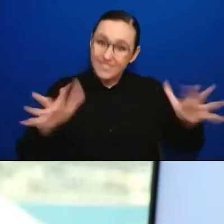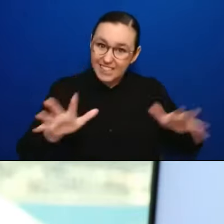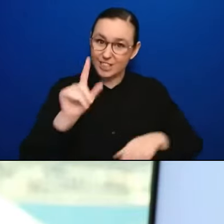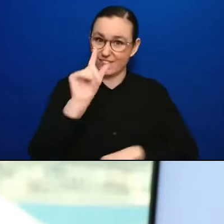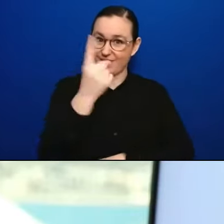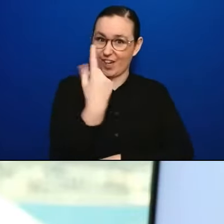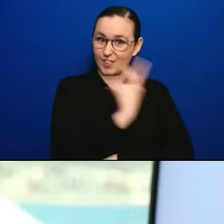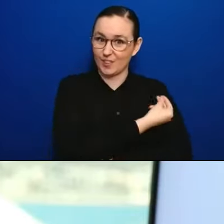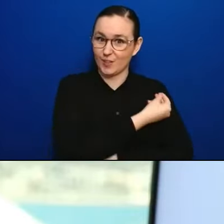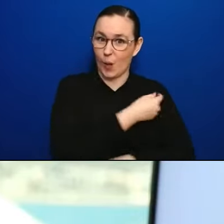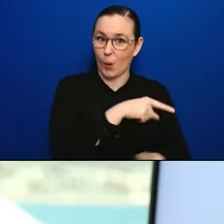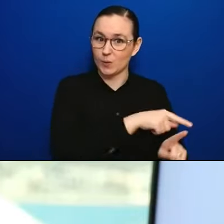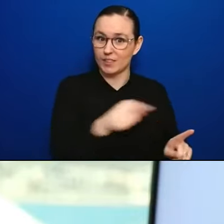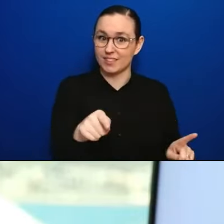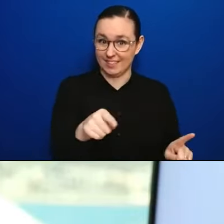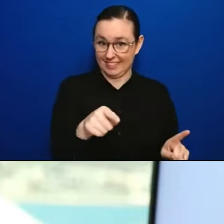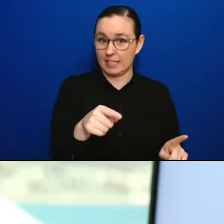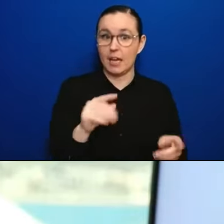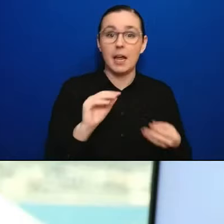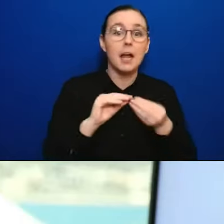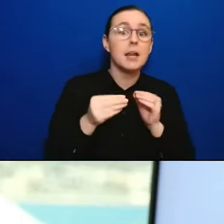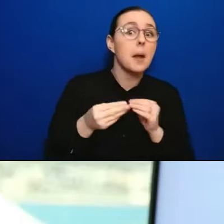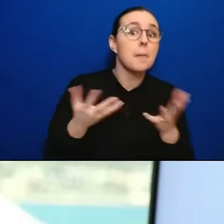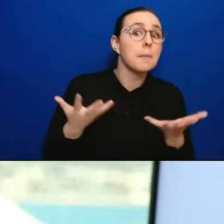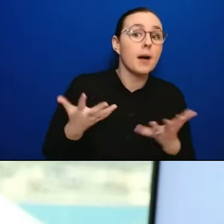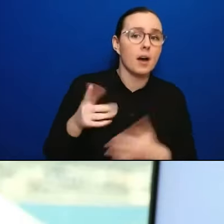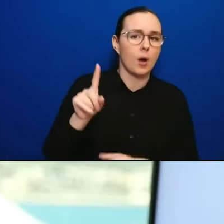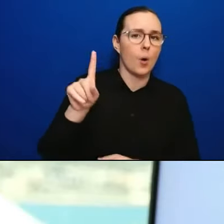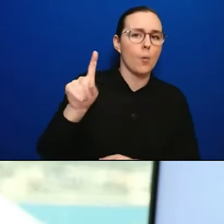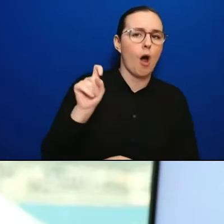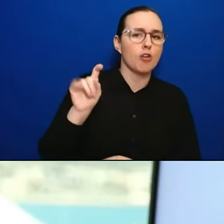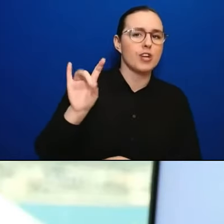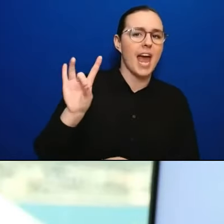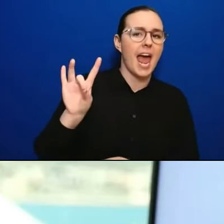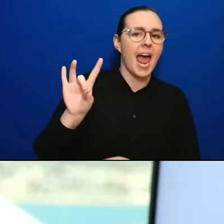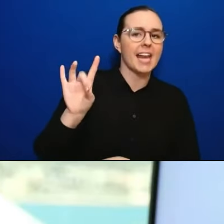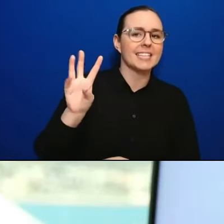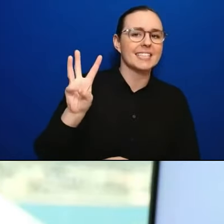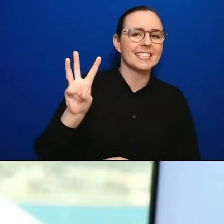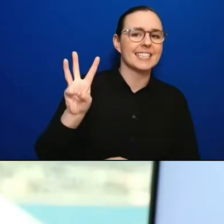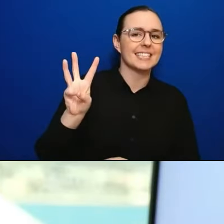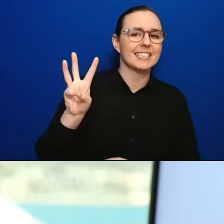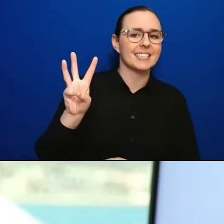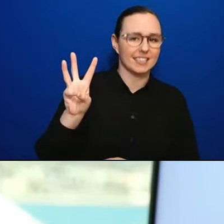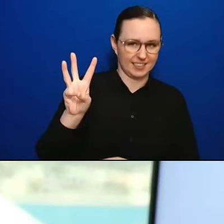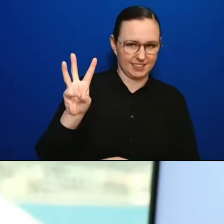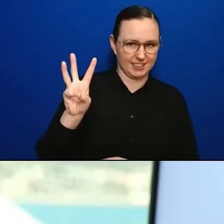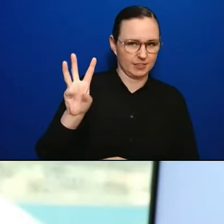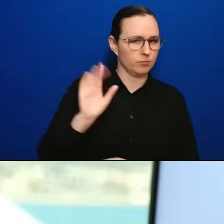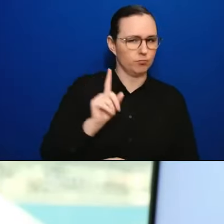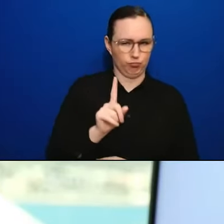should say who have received their first dose of the COVID-19 -- of a COVID-19